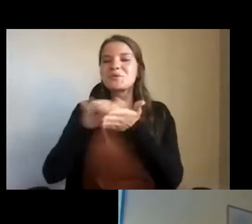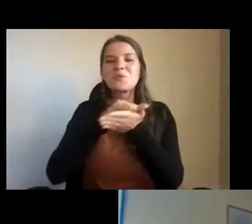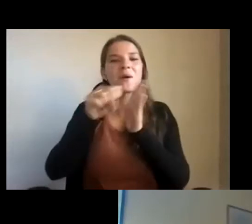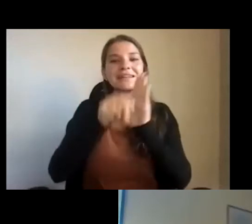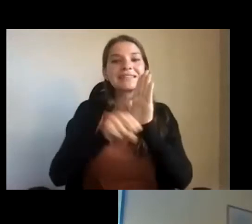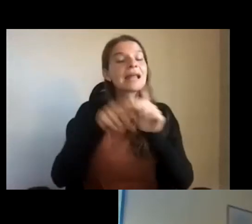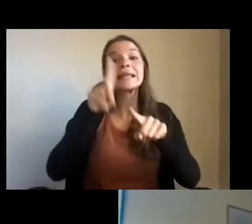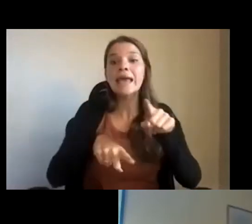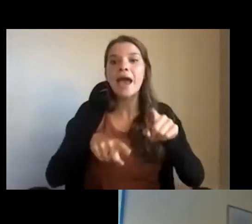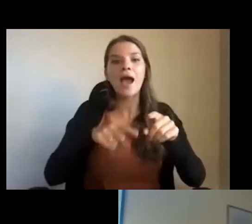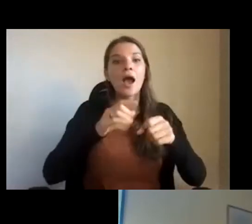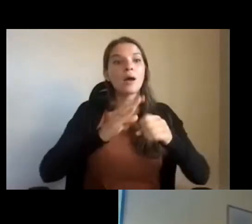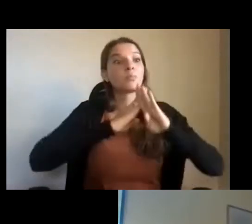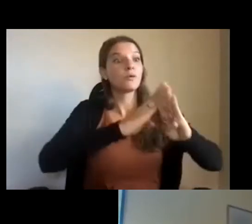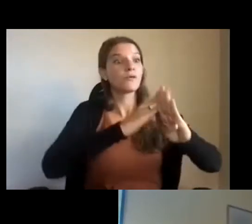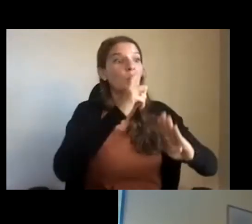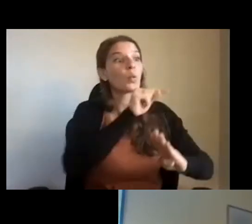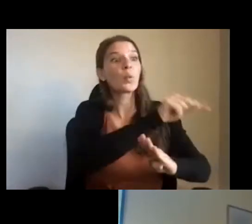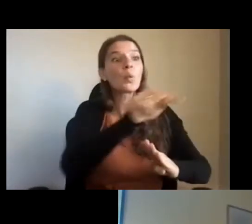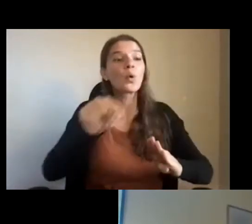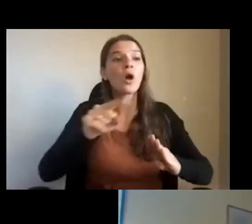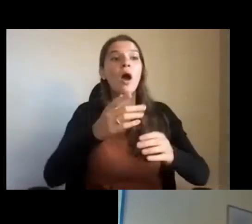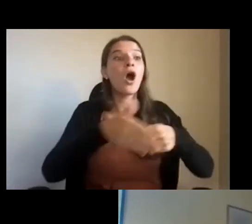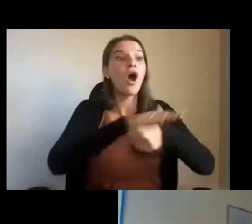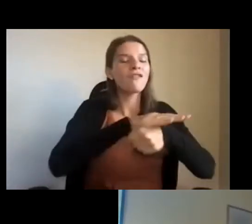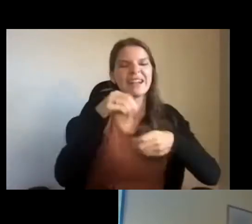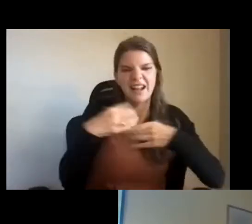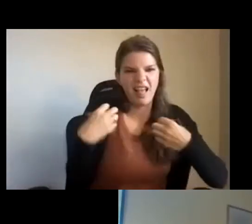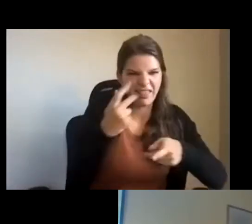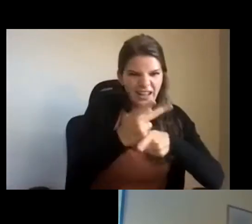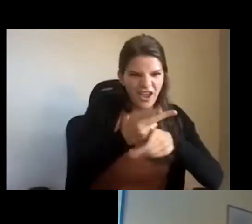in these healthcare settings. Again this is healthcare specific, from granting a religious